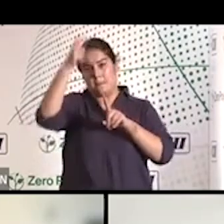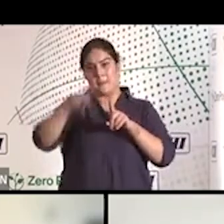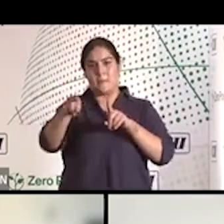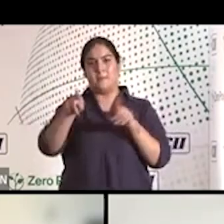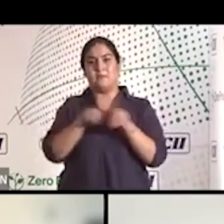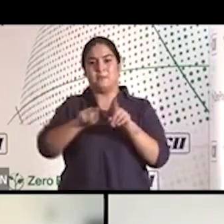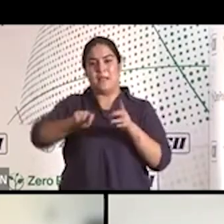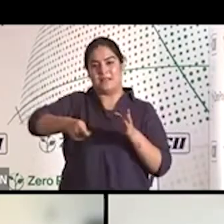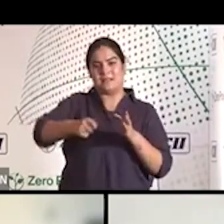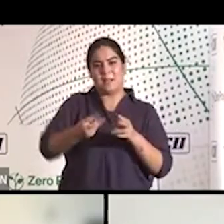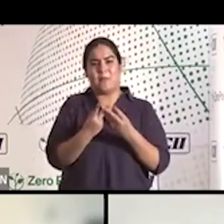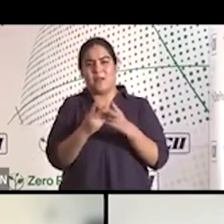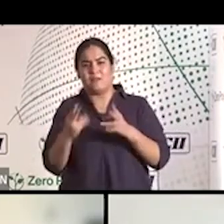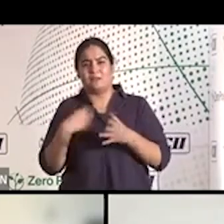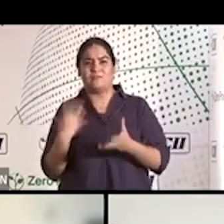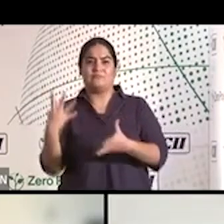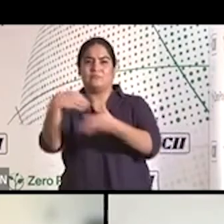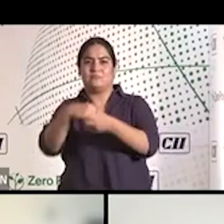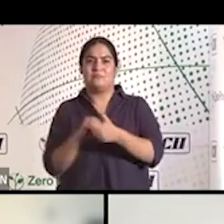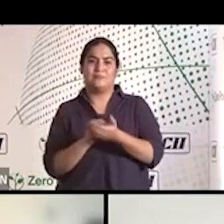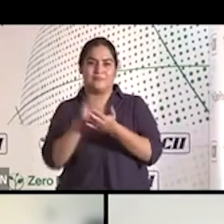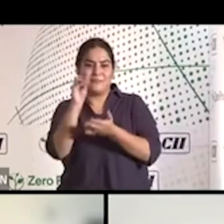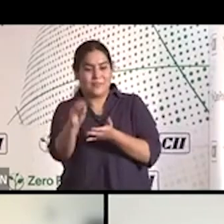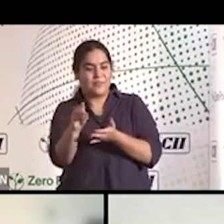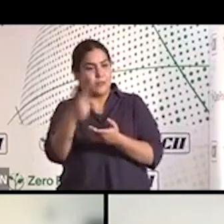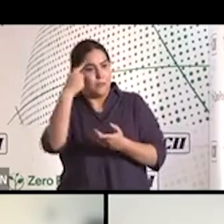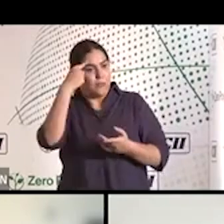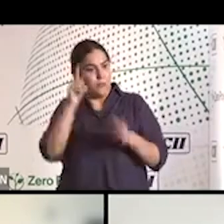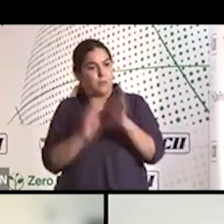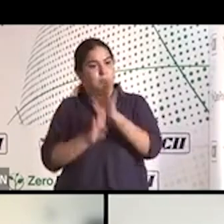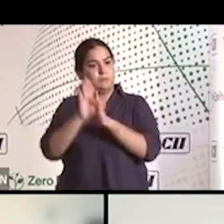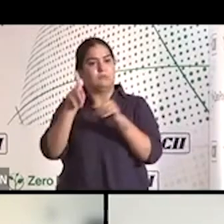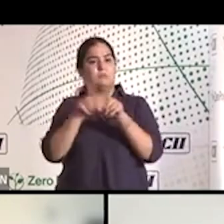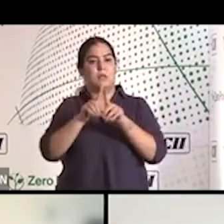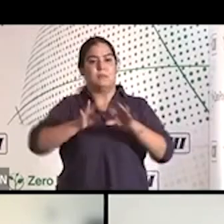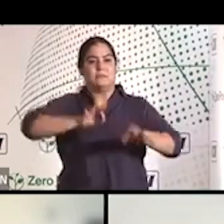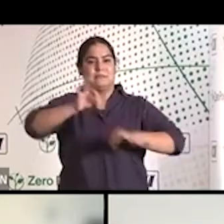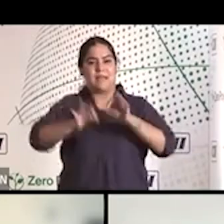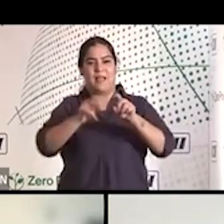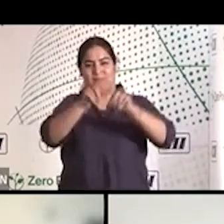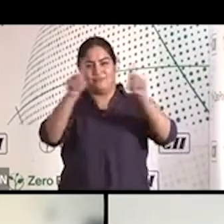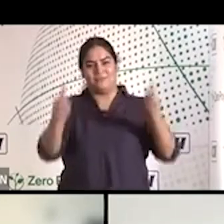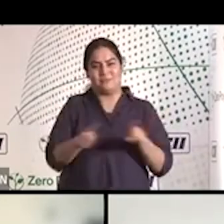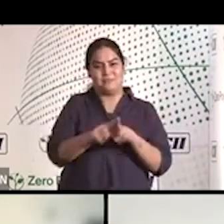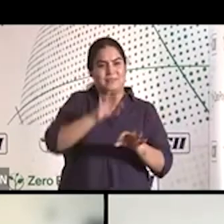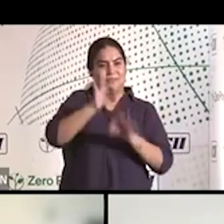So that machine is installed in that tricycle and it can go to the market